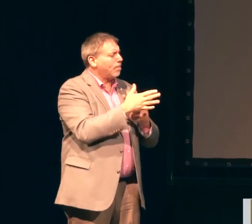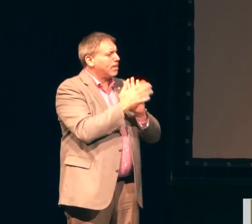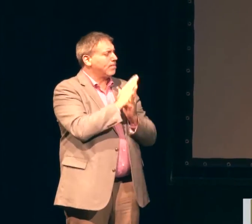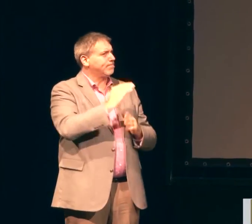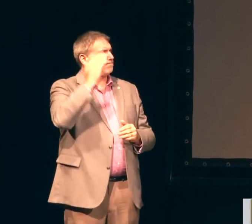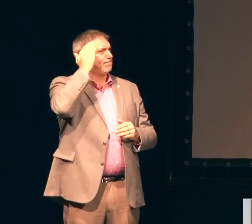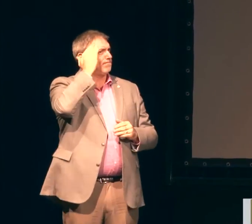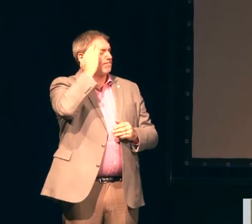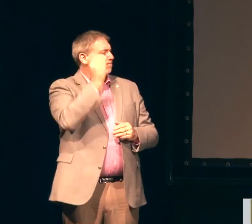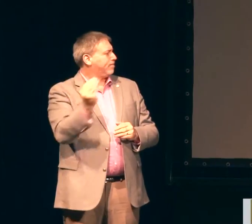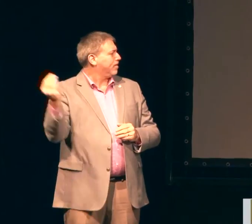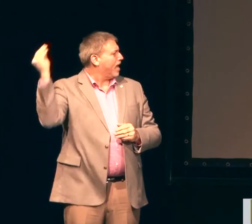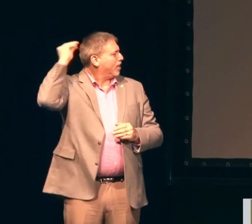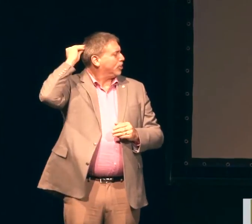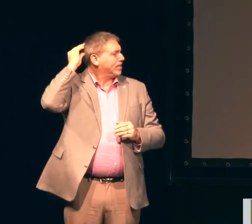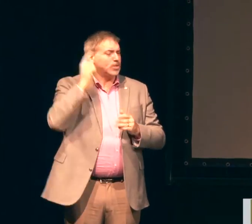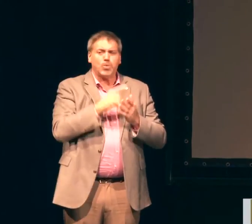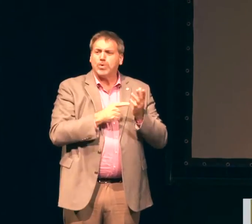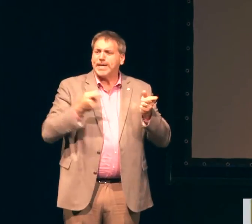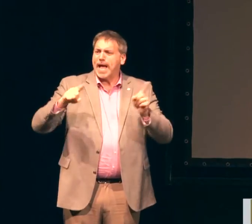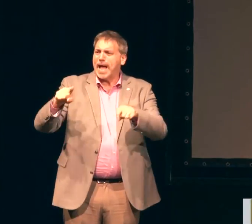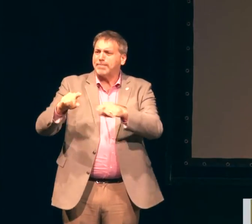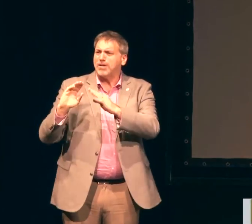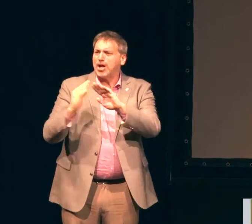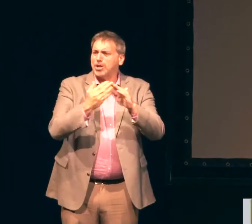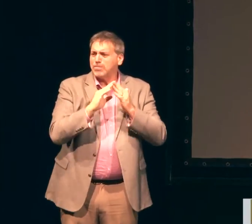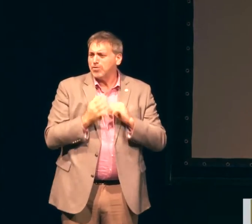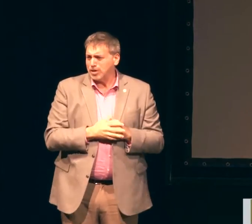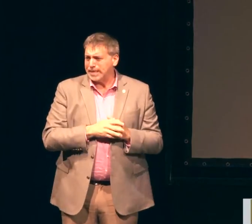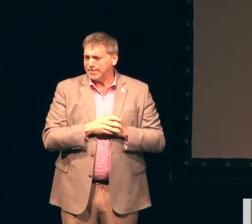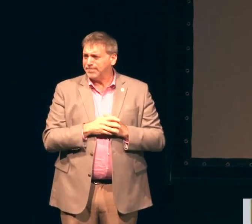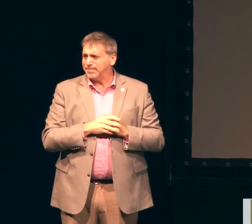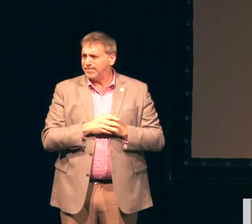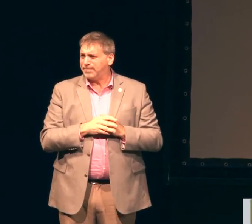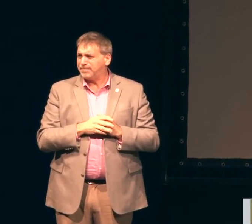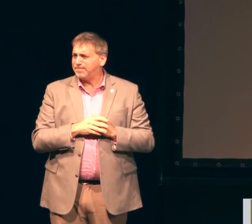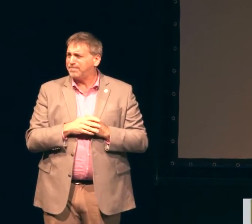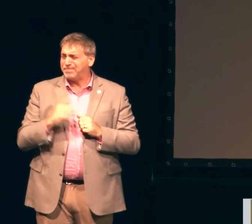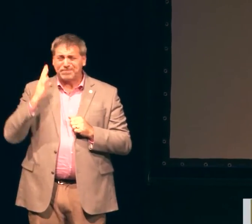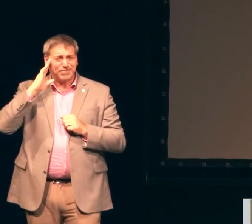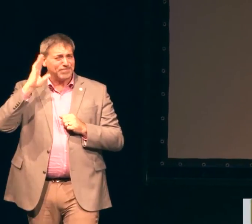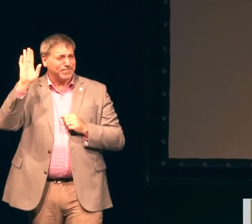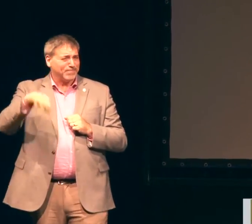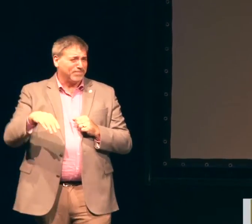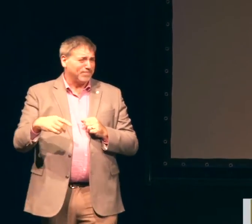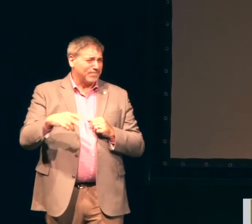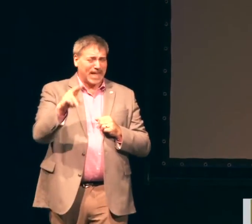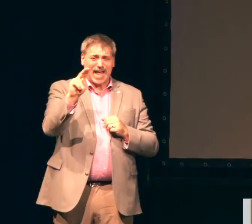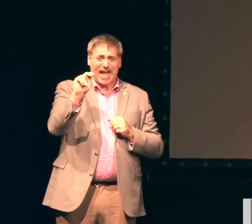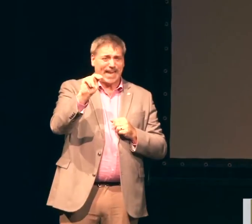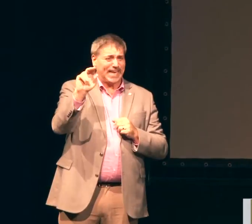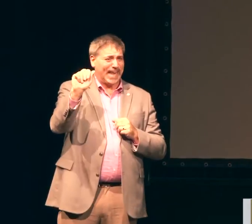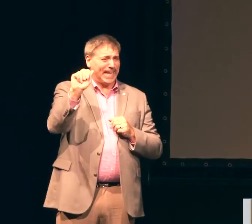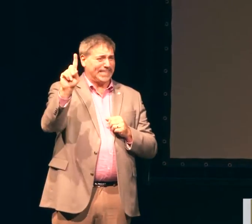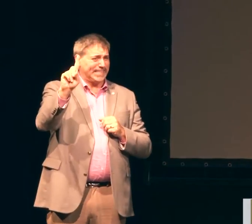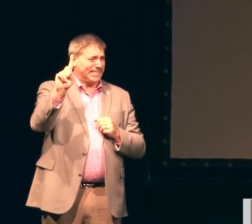with you so that you can be aware and know what's happening within the Deaf community.